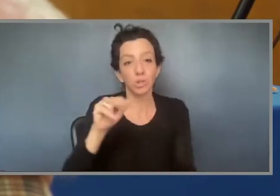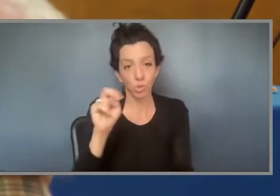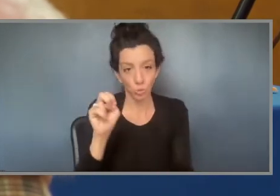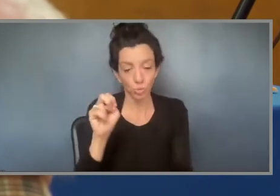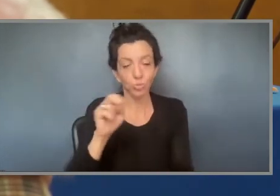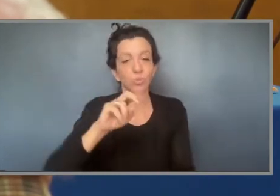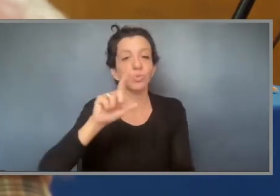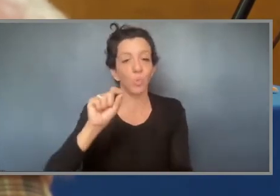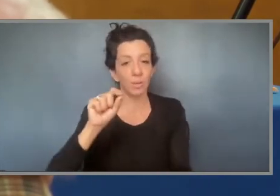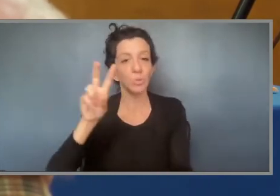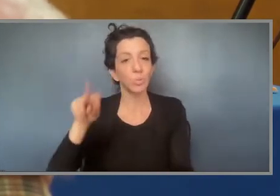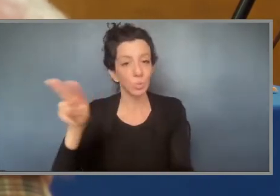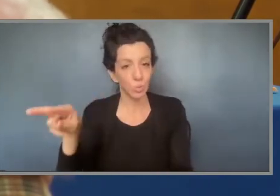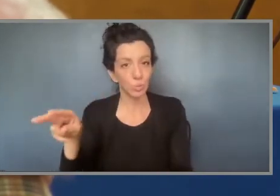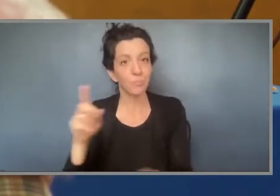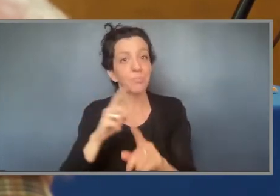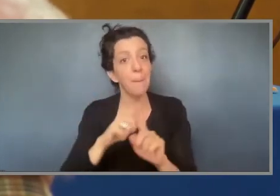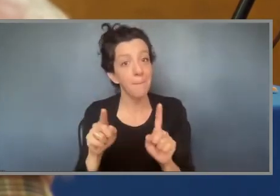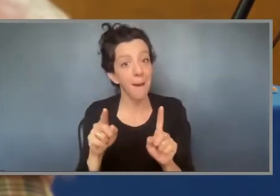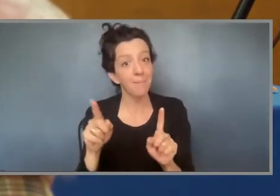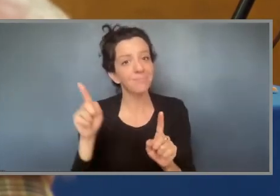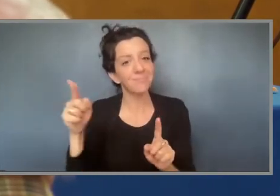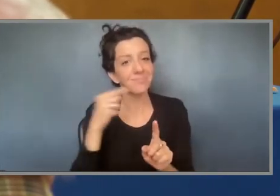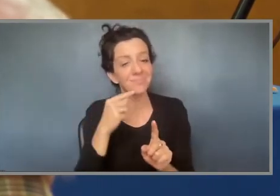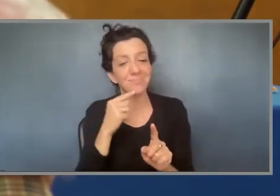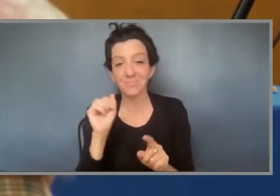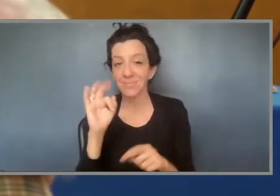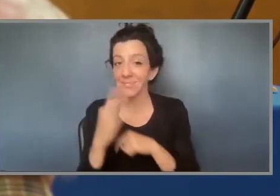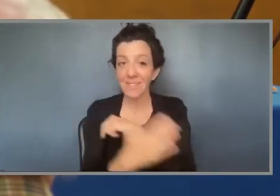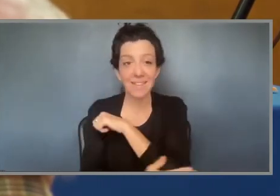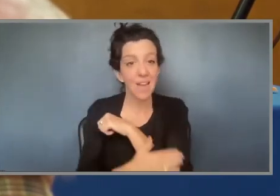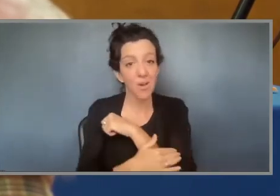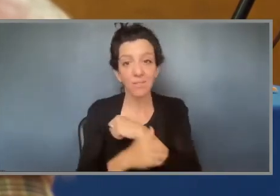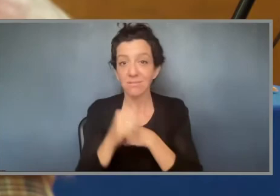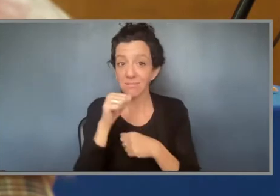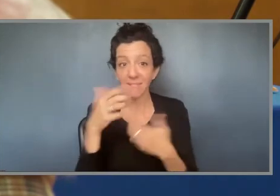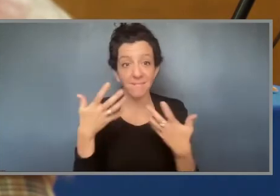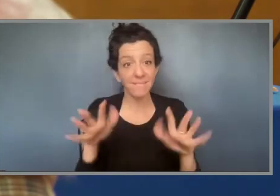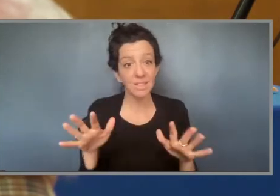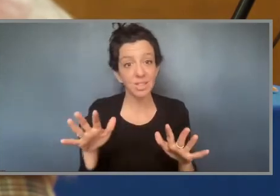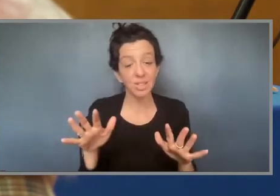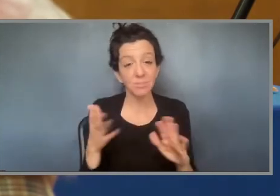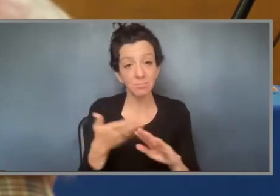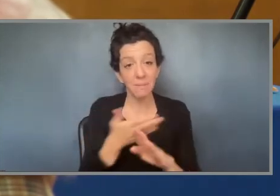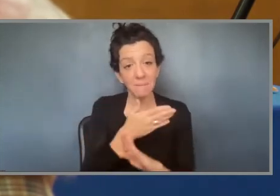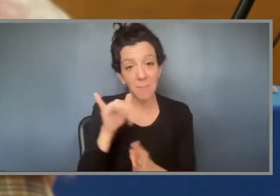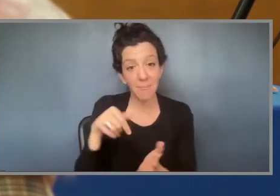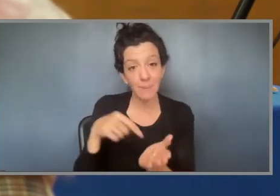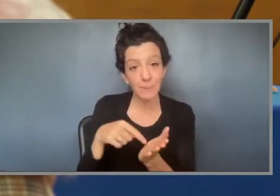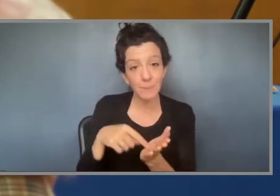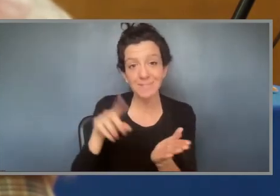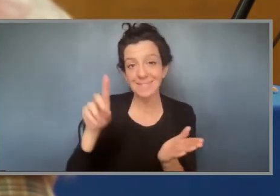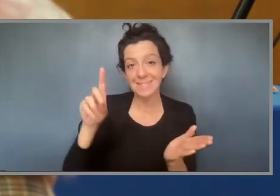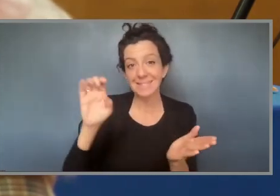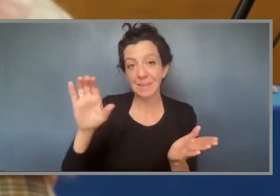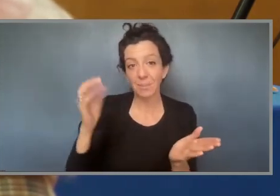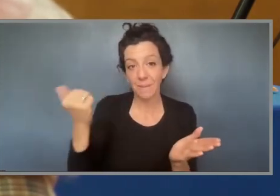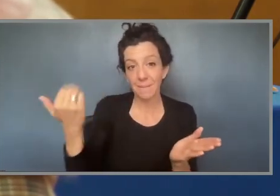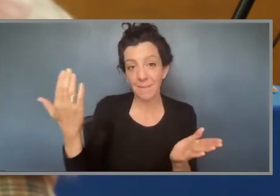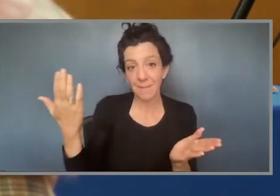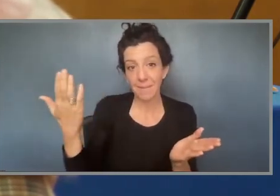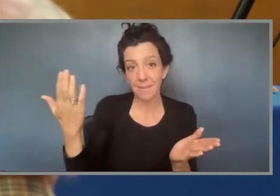Studio: counties would be ready to have elections in June of 2022 but they said if if county if a county has not completed